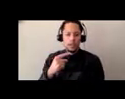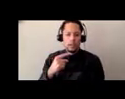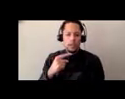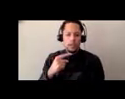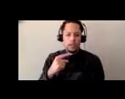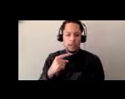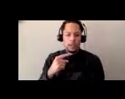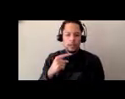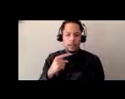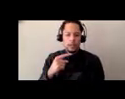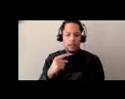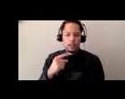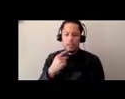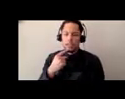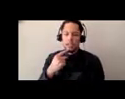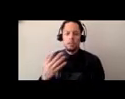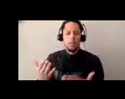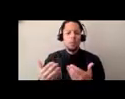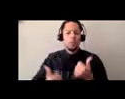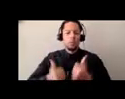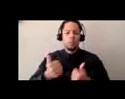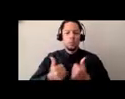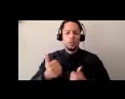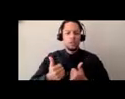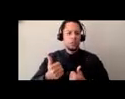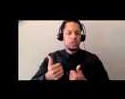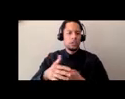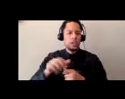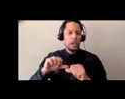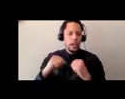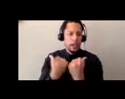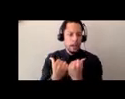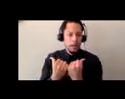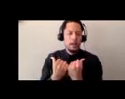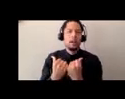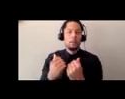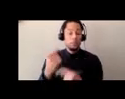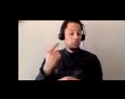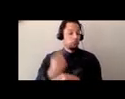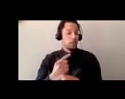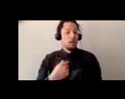That's a good question Tatiana. I know where DAC is concerned we look at affordability in housing.